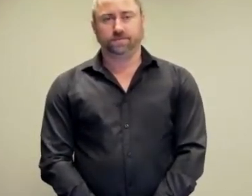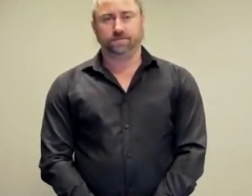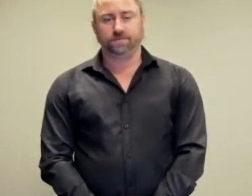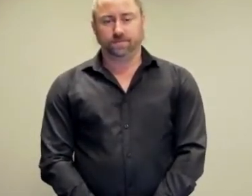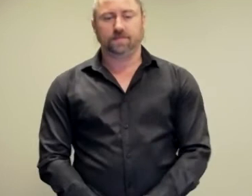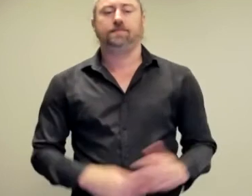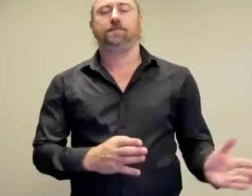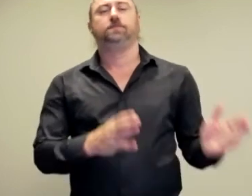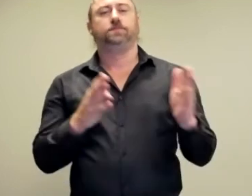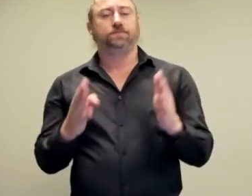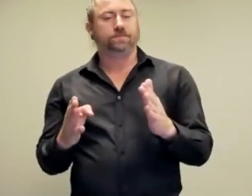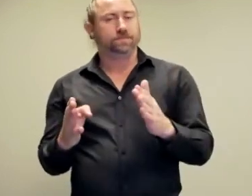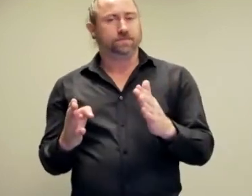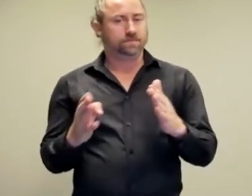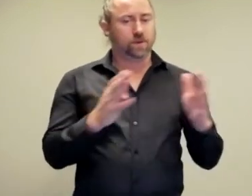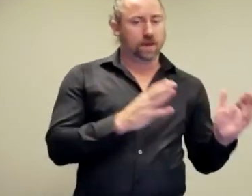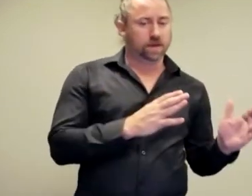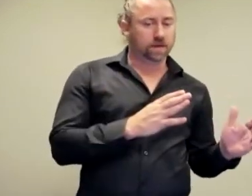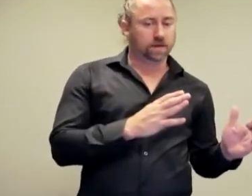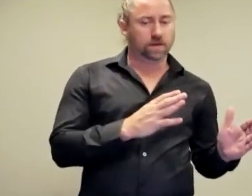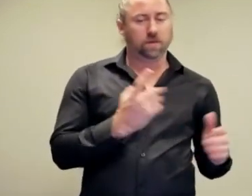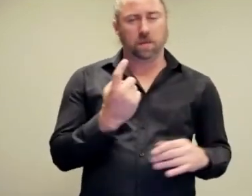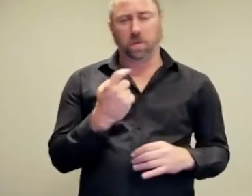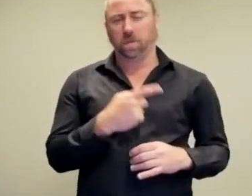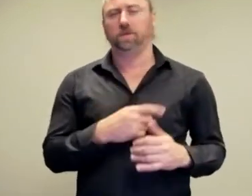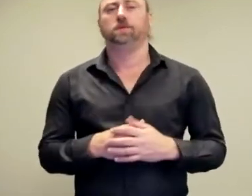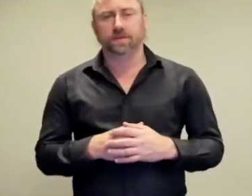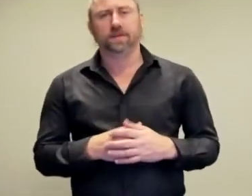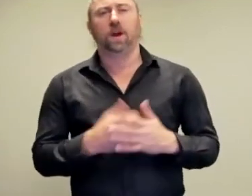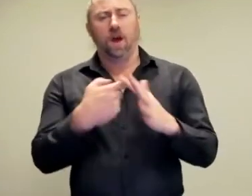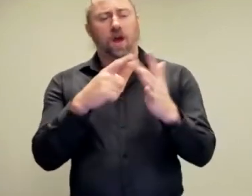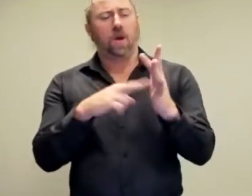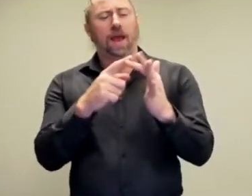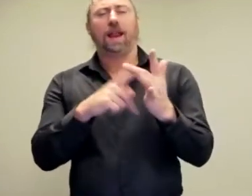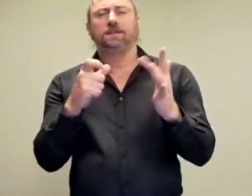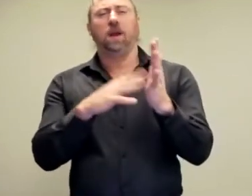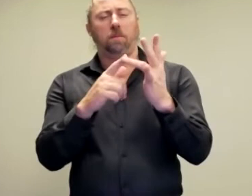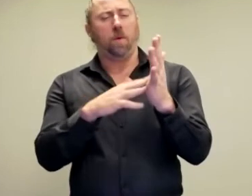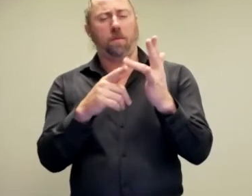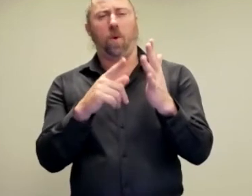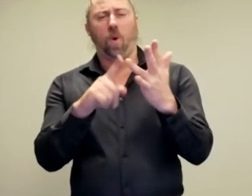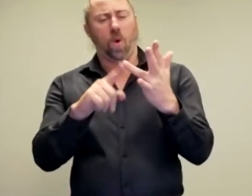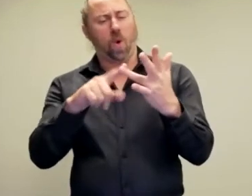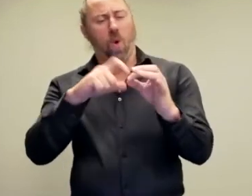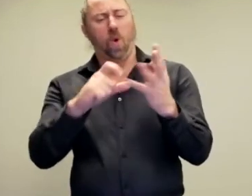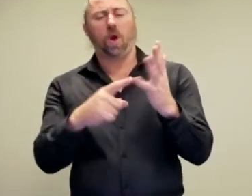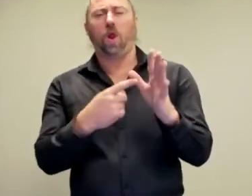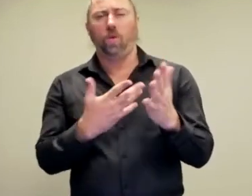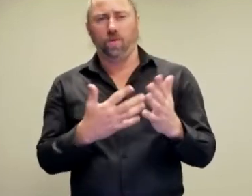move on here – oops, actually I'll wait on that work. The kinetic work Mama Ocllo transforms painting into an immersive